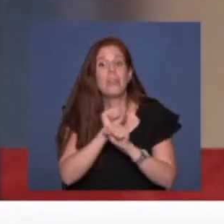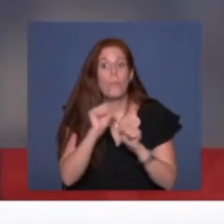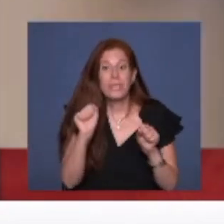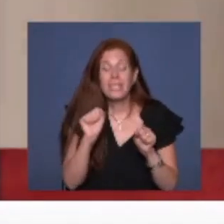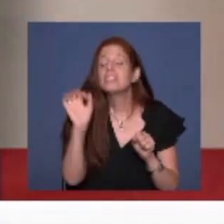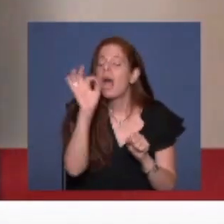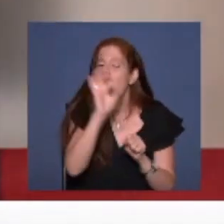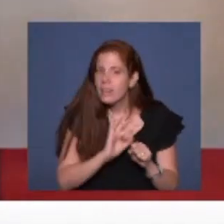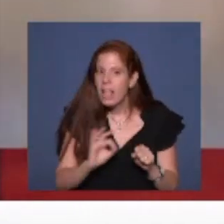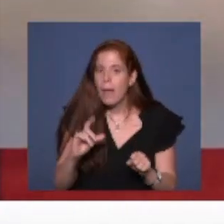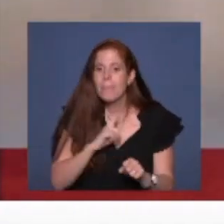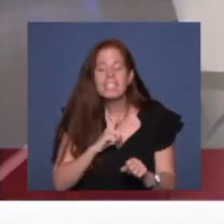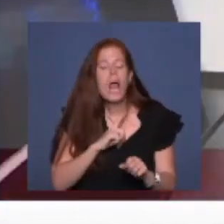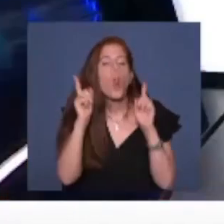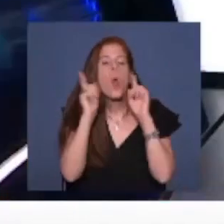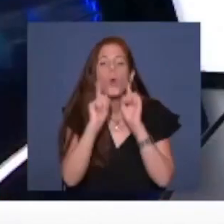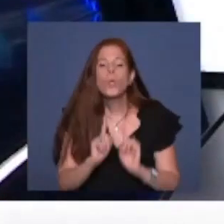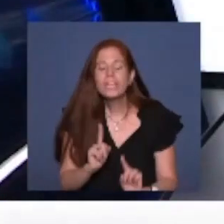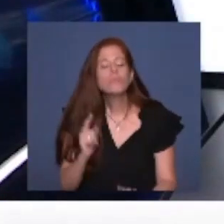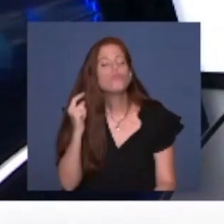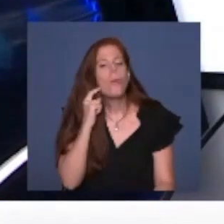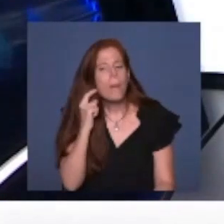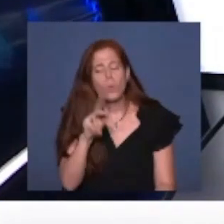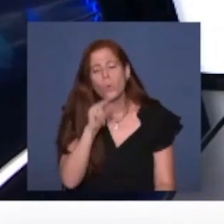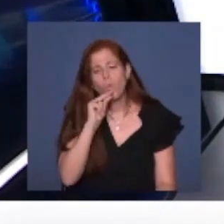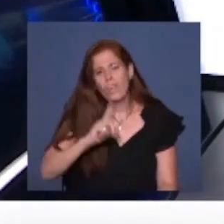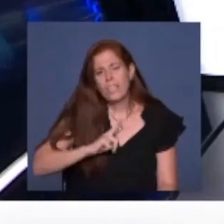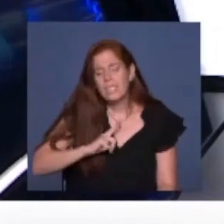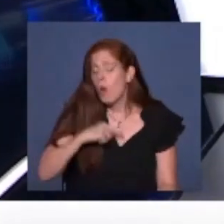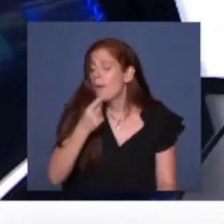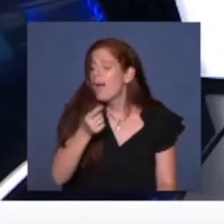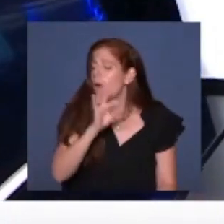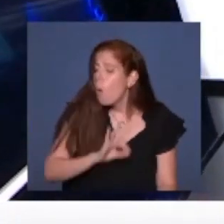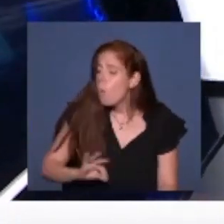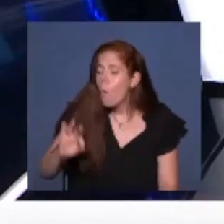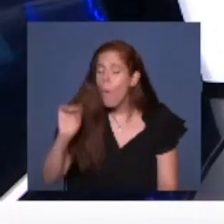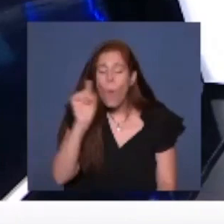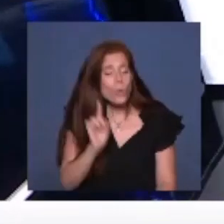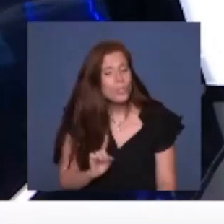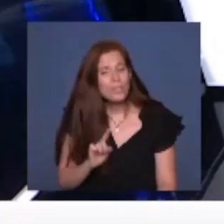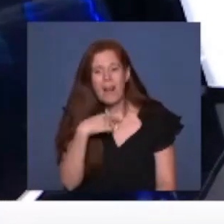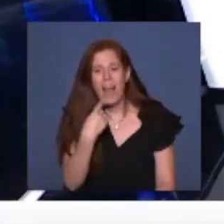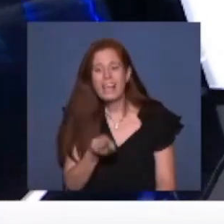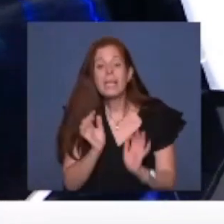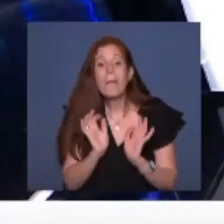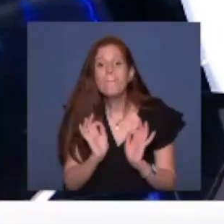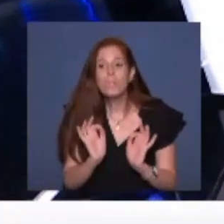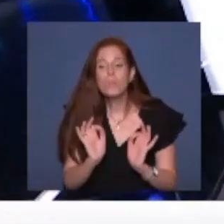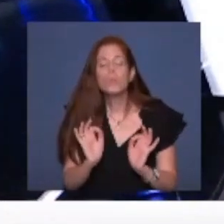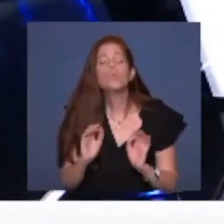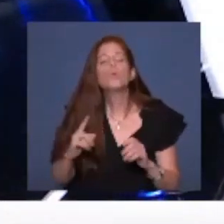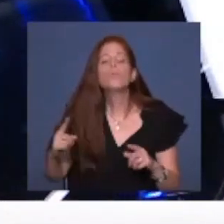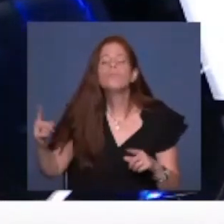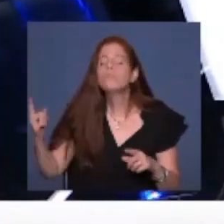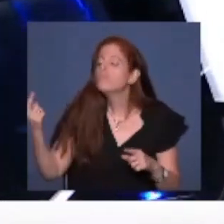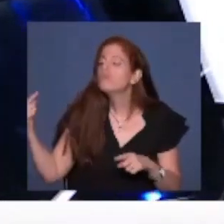We do not yet know with certainty where it was launched from, and why there was no warning. These, and other details are still under investigation.